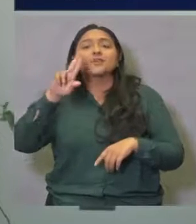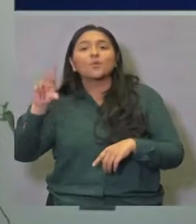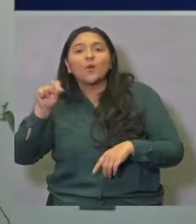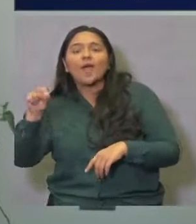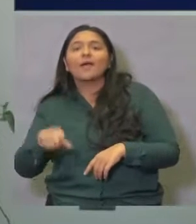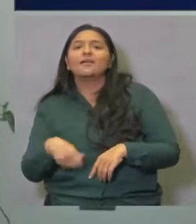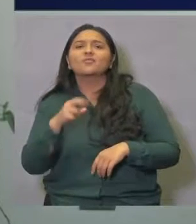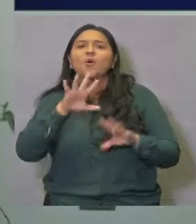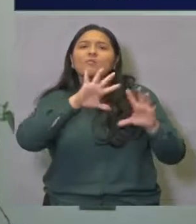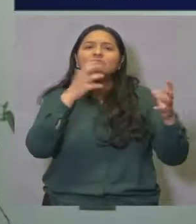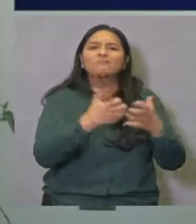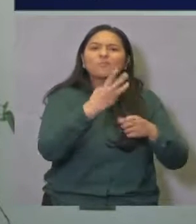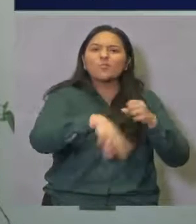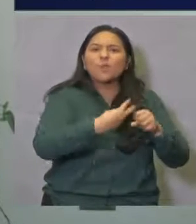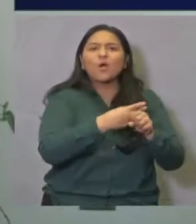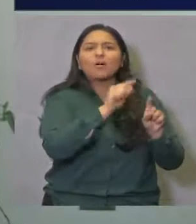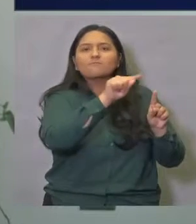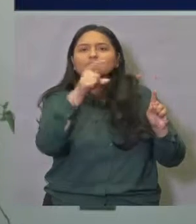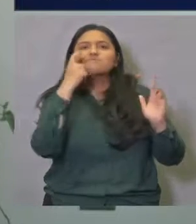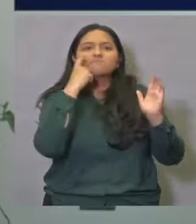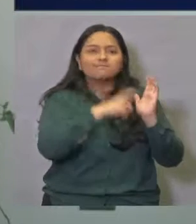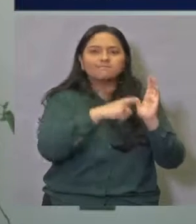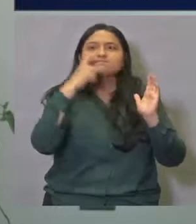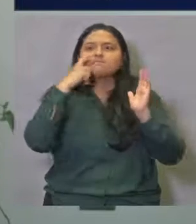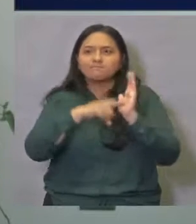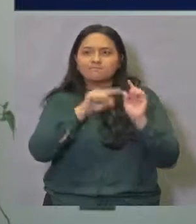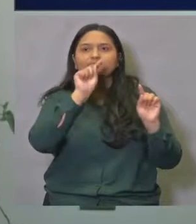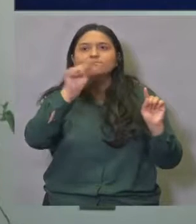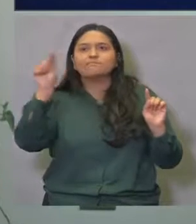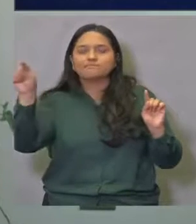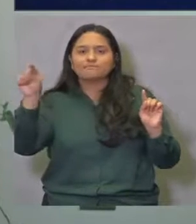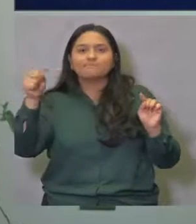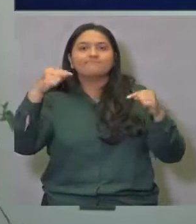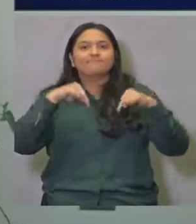HAPPENED AROUND THE REST OF THE COUNTRY OR THE REST OF THE WORLD